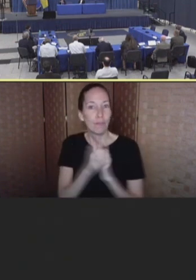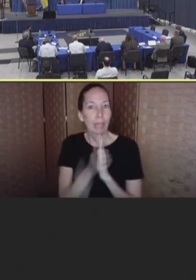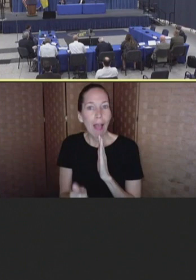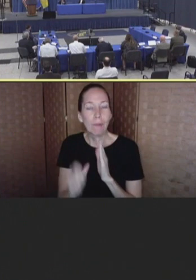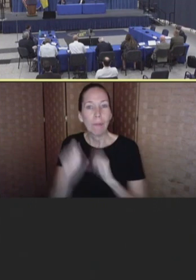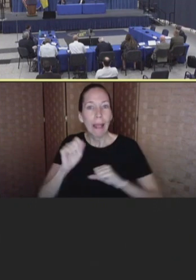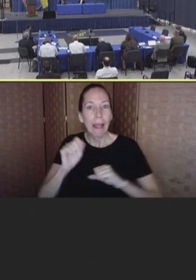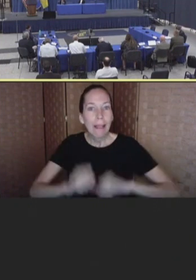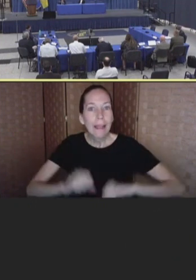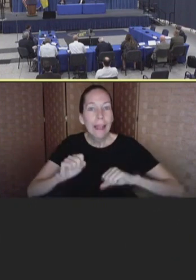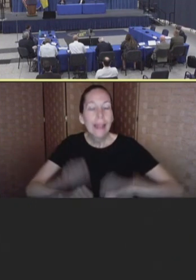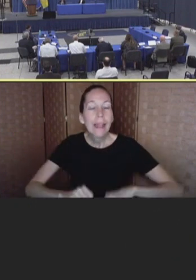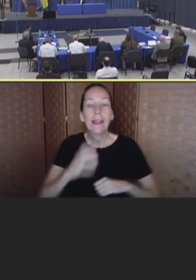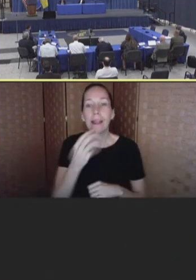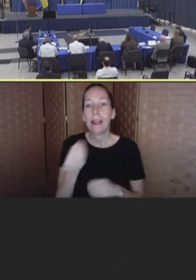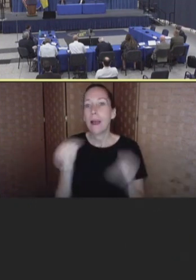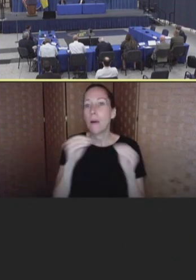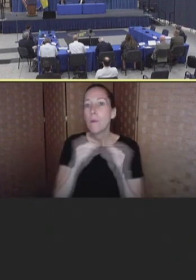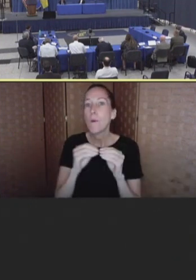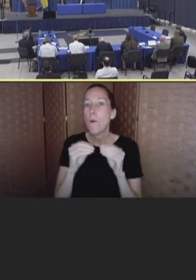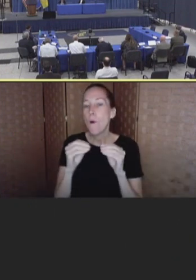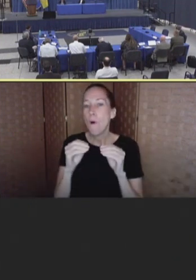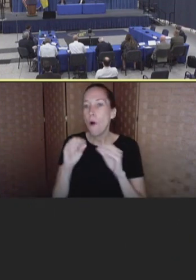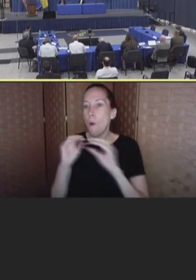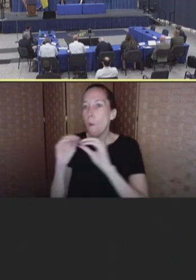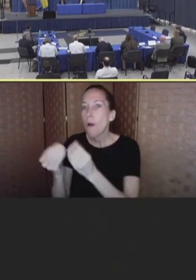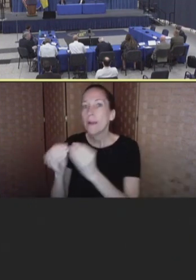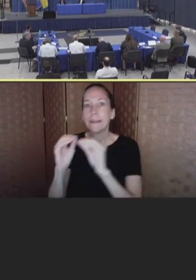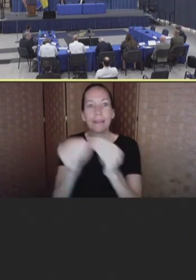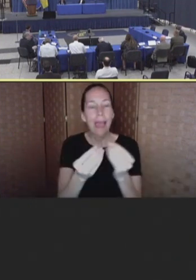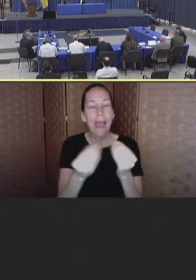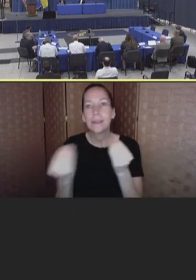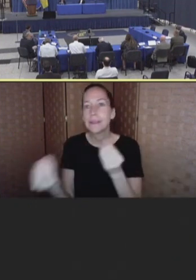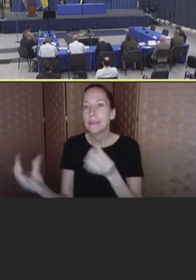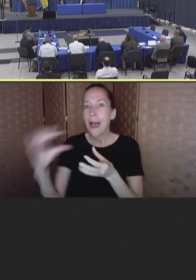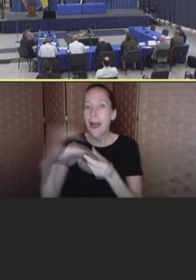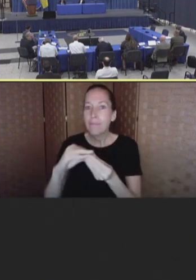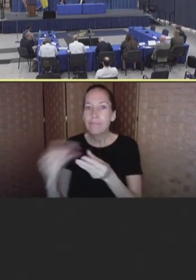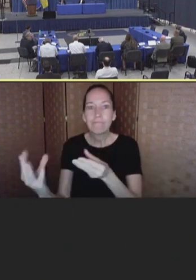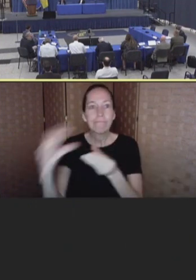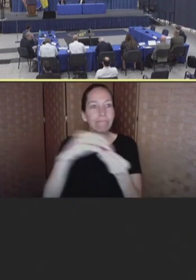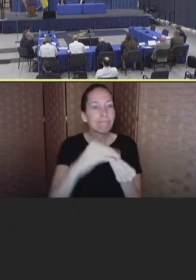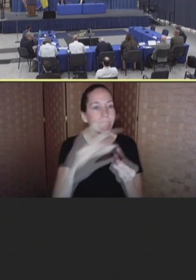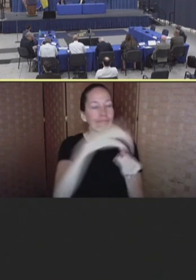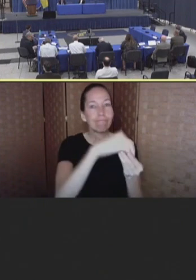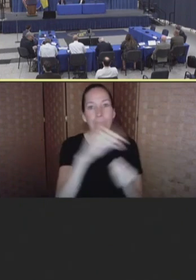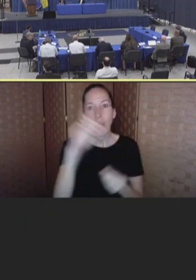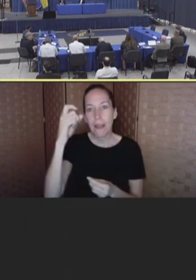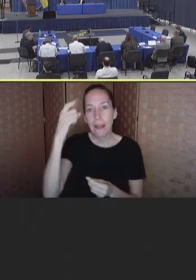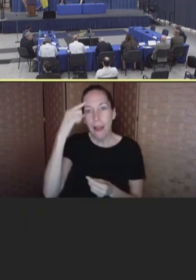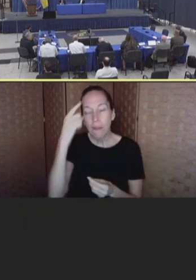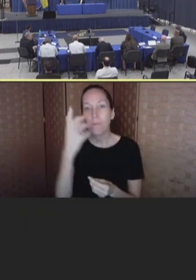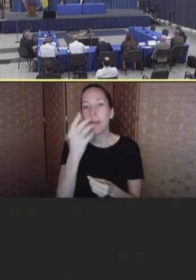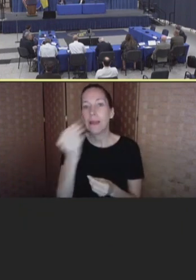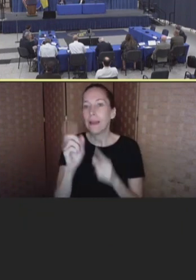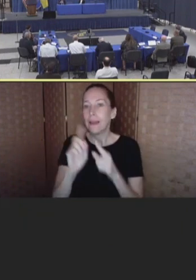across, you know, hopefully within the government, across different countries, et cetera, then